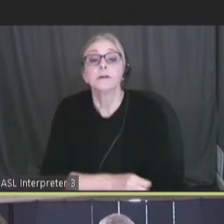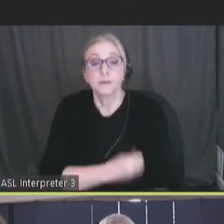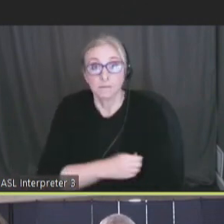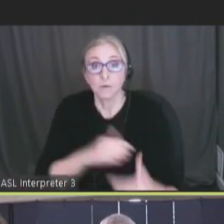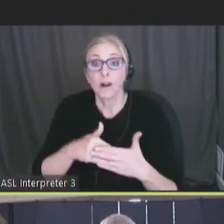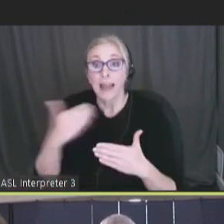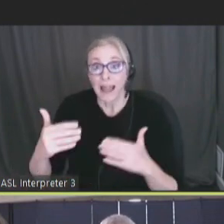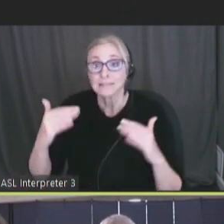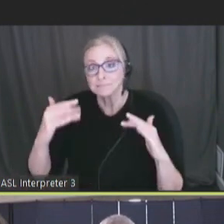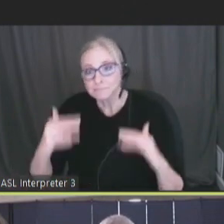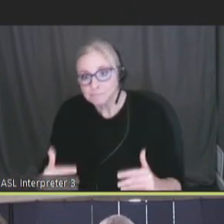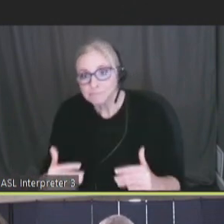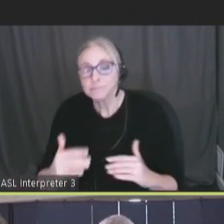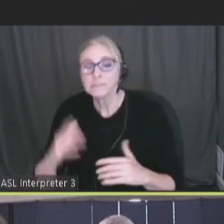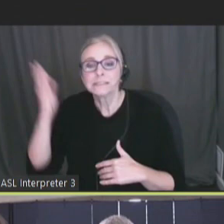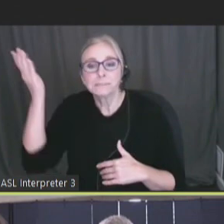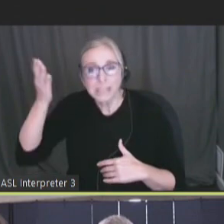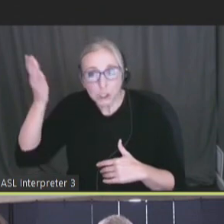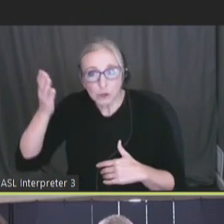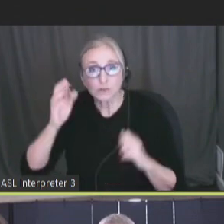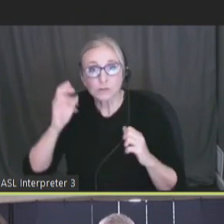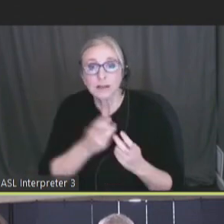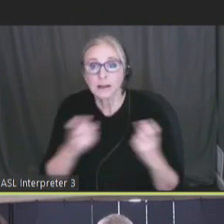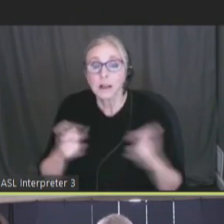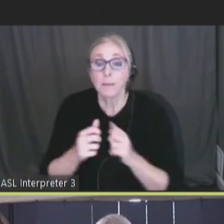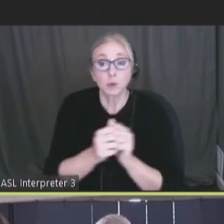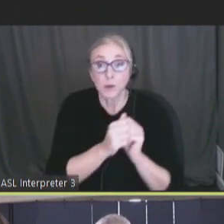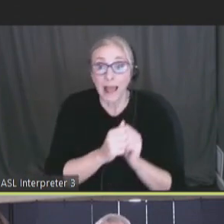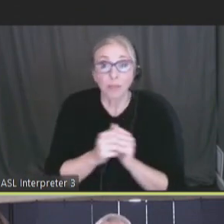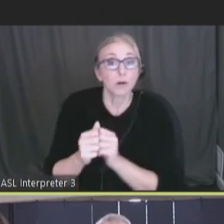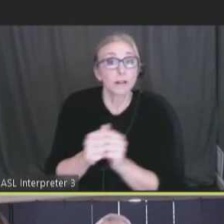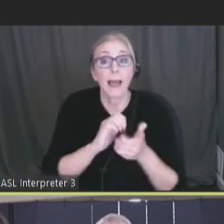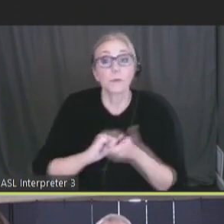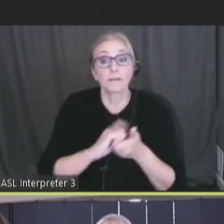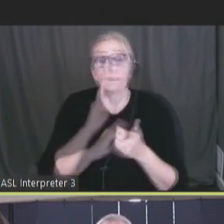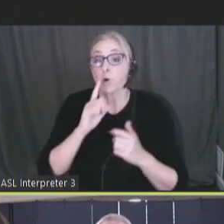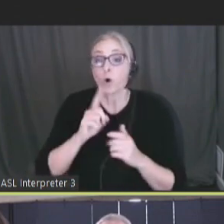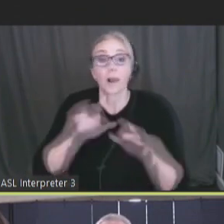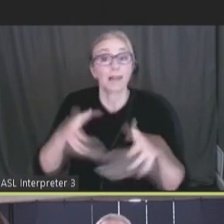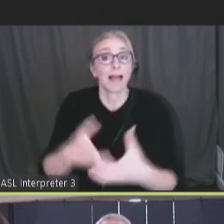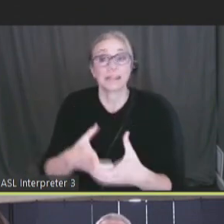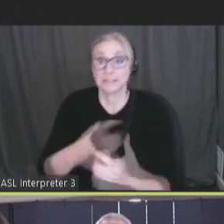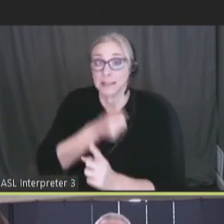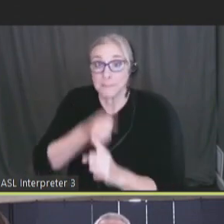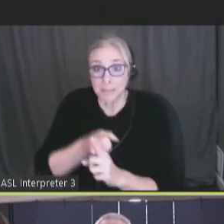panel, which is coming together, collaborations for collective impact. Thank you for participation